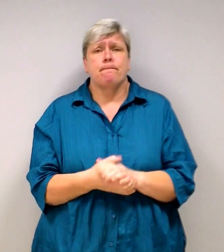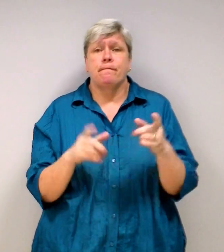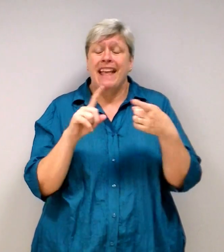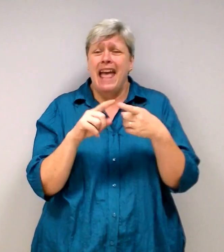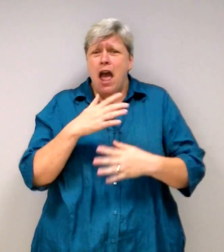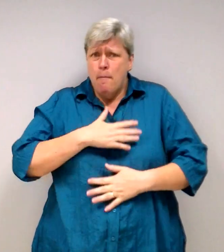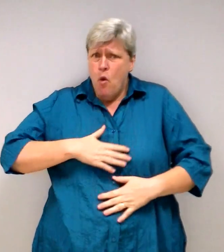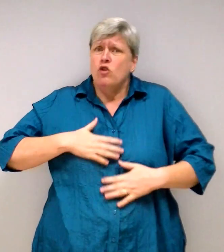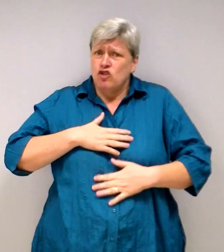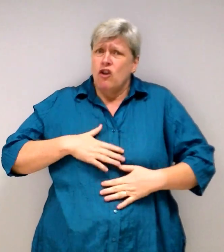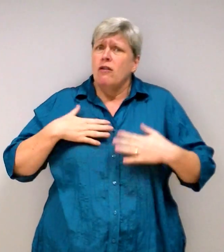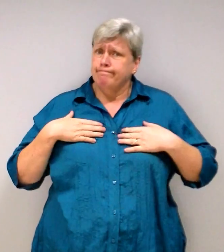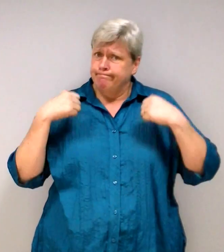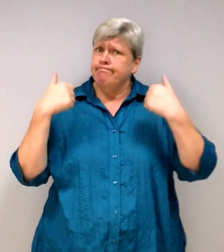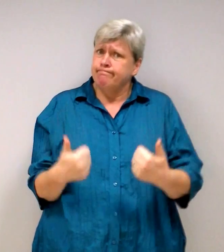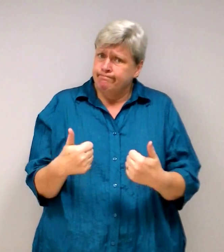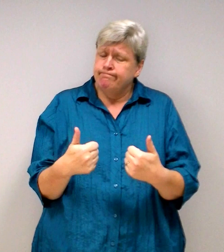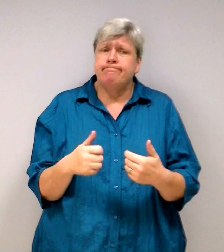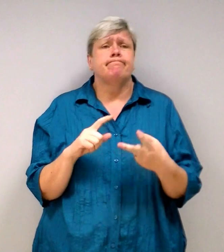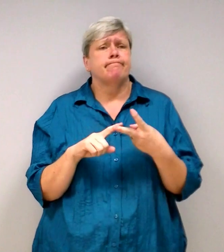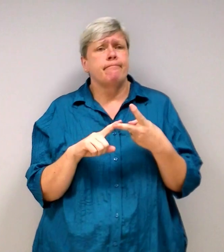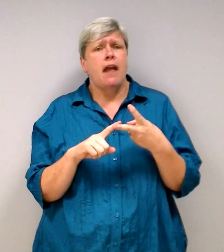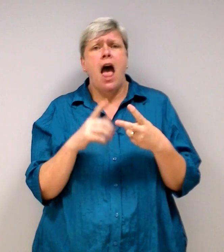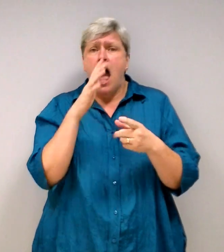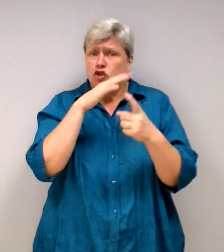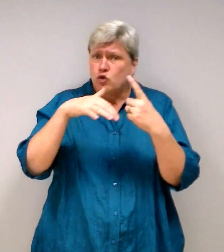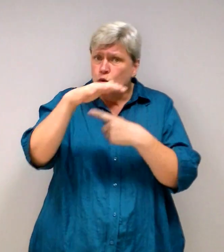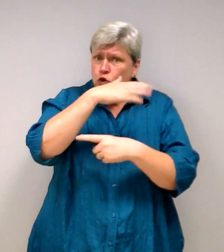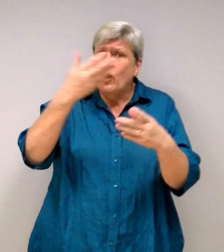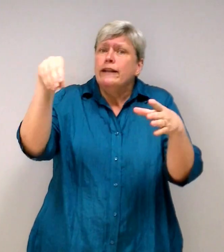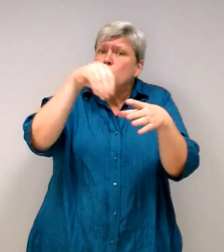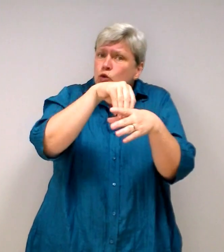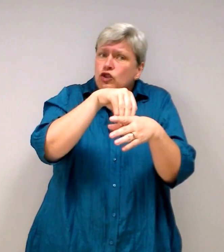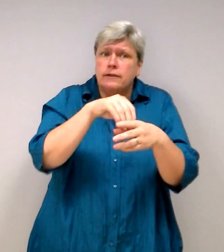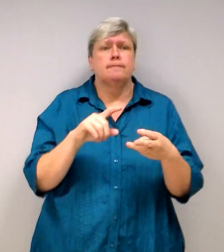Emotional Well-Being; Social Inclusion;